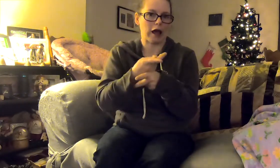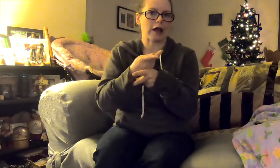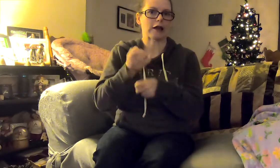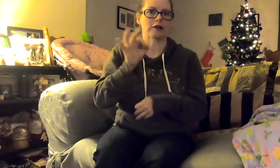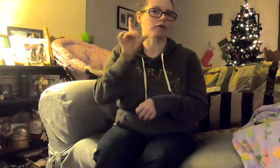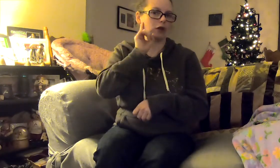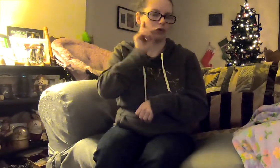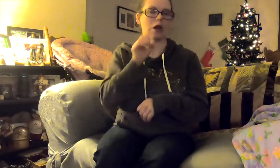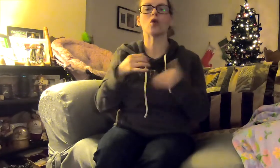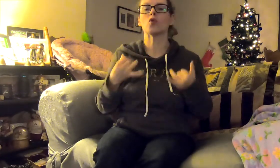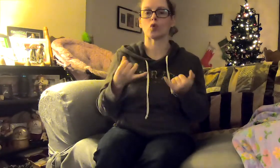kind of hearing aids